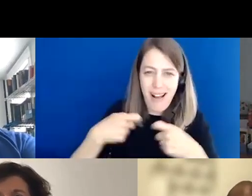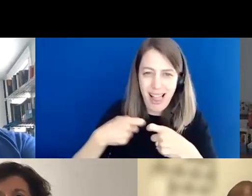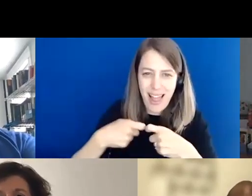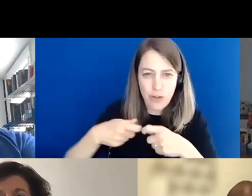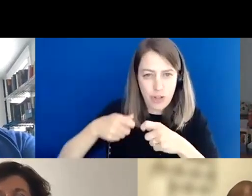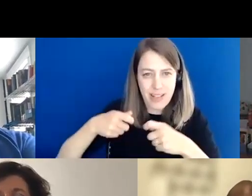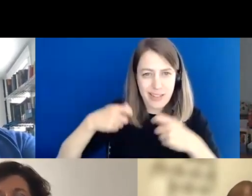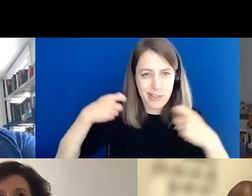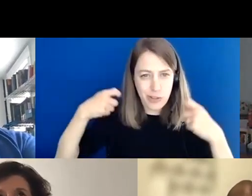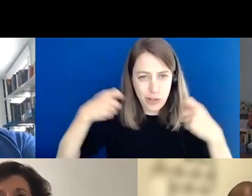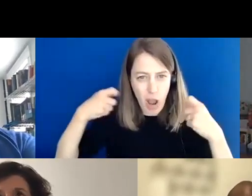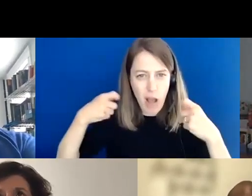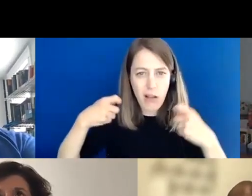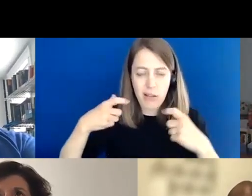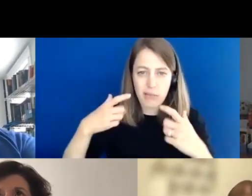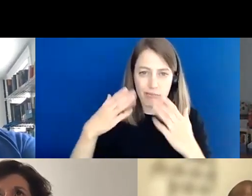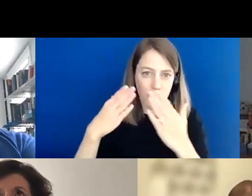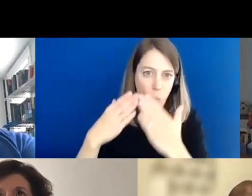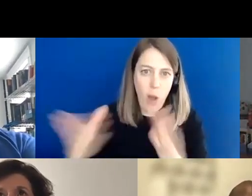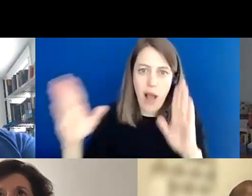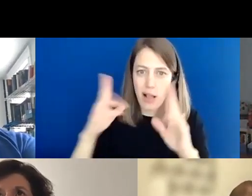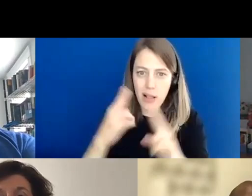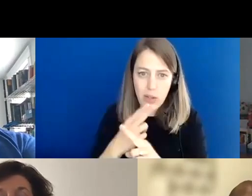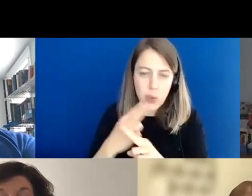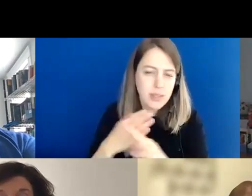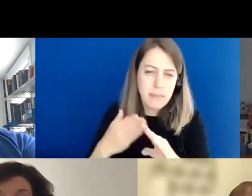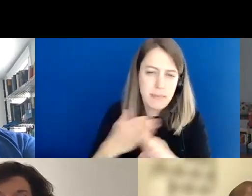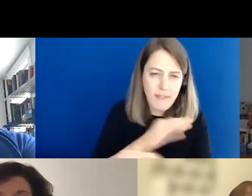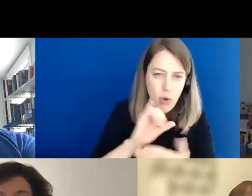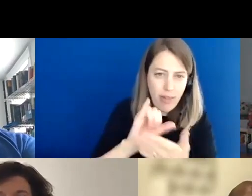But there were other simply horrible,